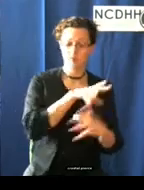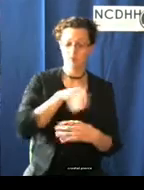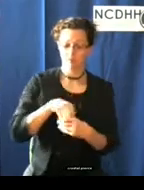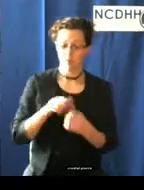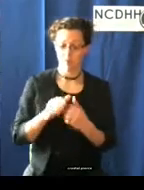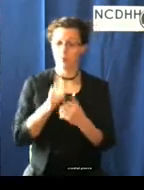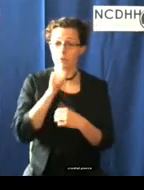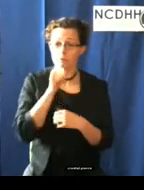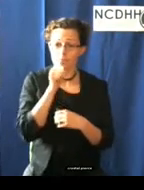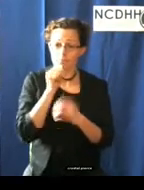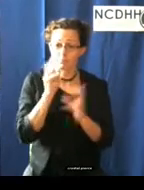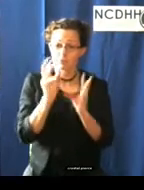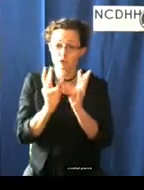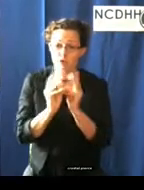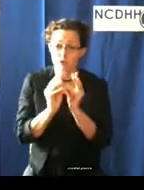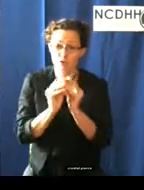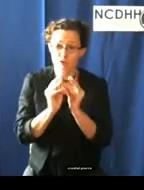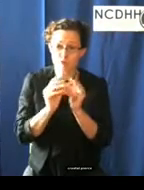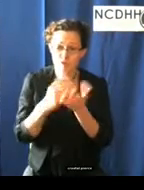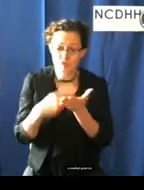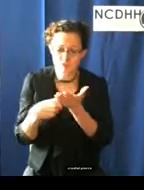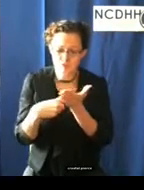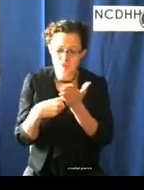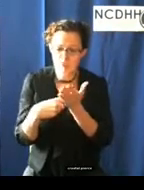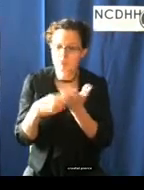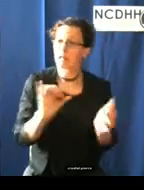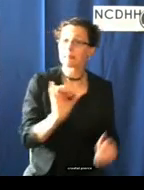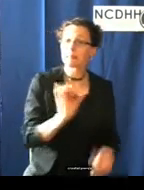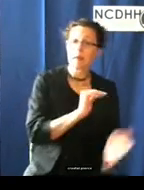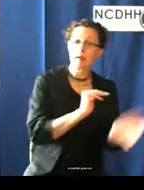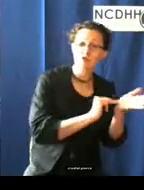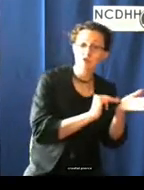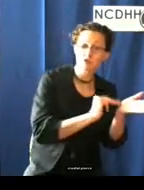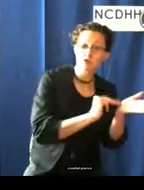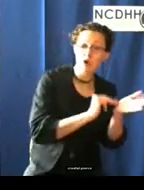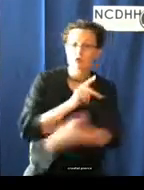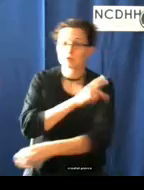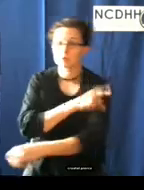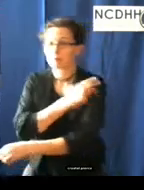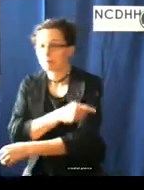VERY SIMILAR TO DOCTOR PATIENT PRIVILEGE OR ATTORNEY CLIENT PRIVILEGE